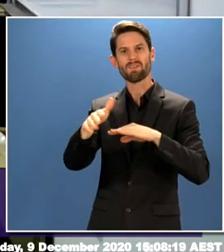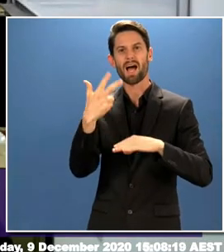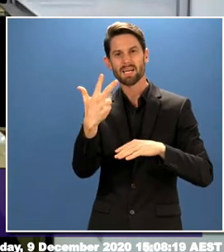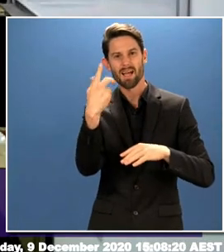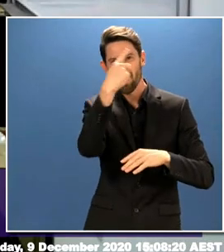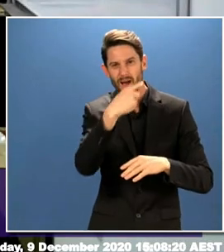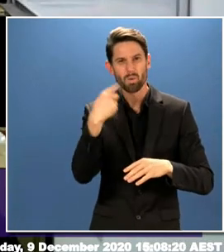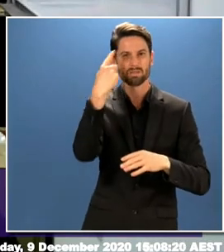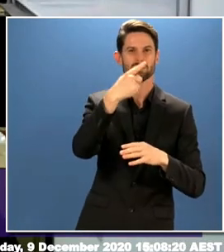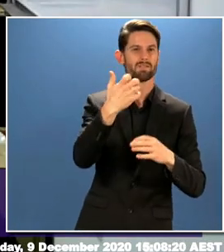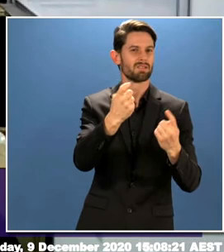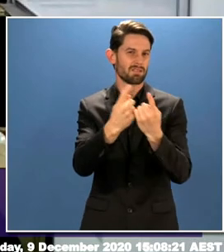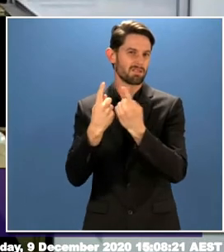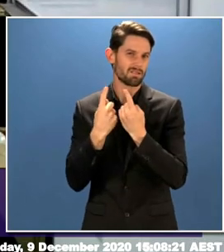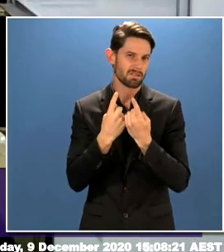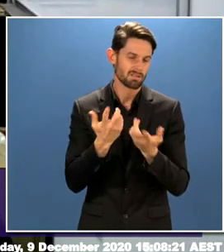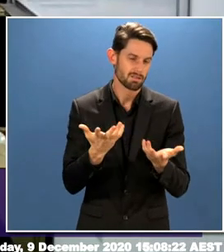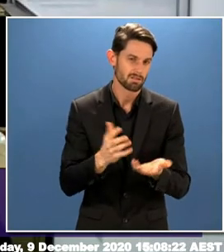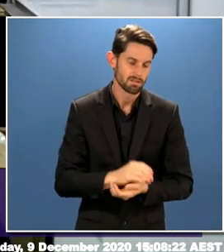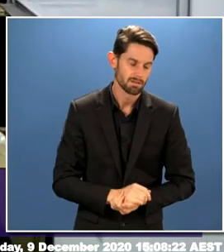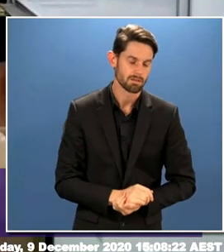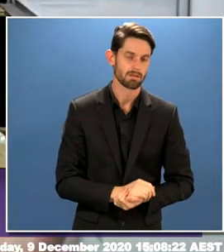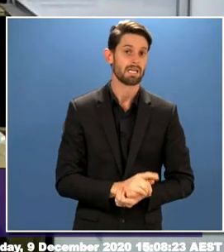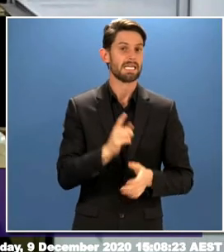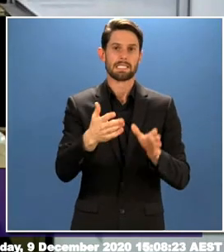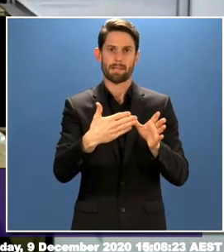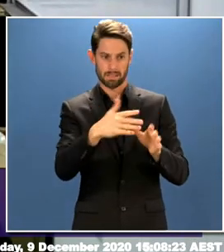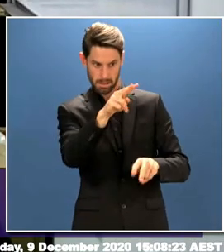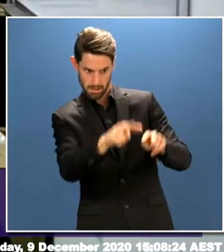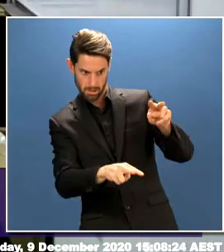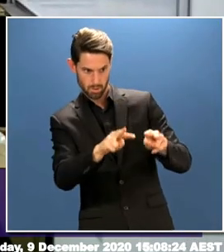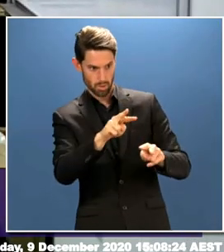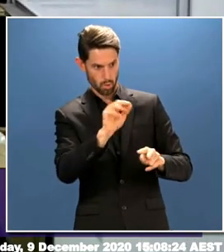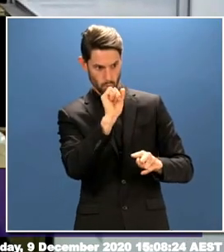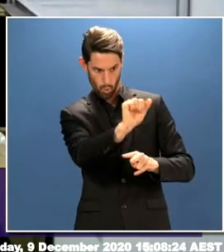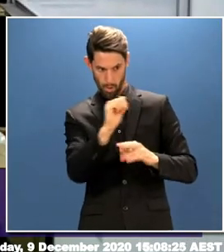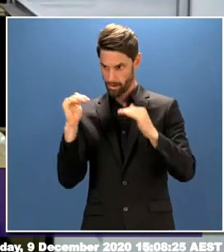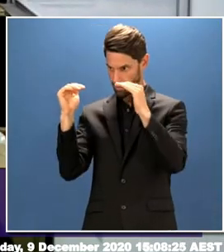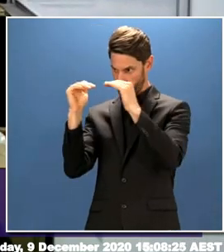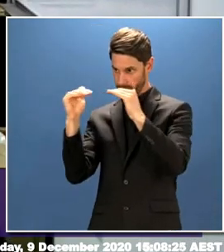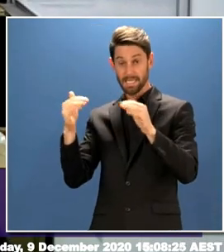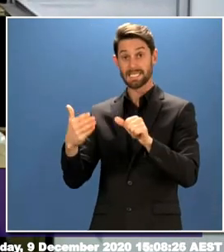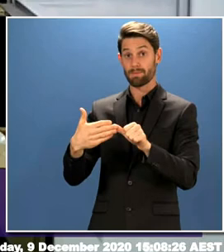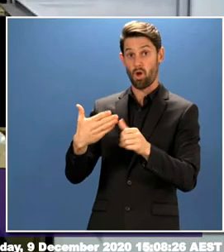and then there's different components to that. And so depending on where you sit in terms of someone's external independent